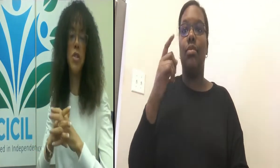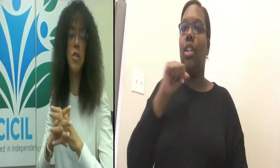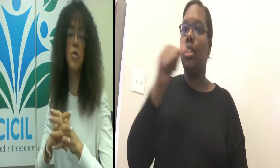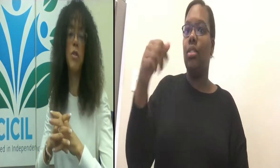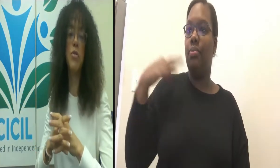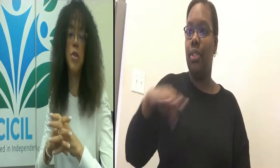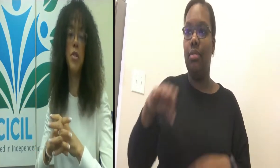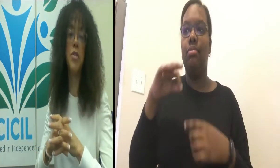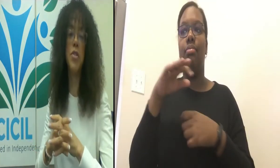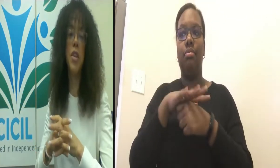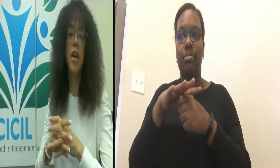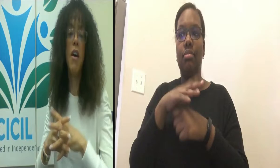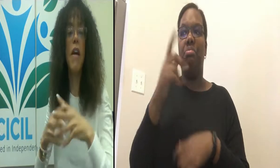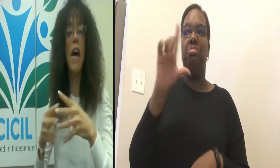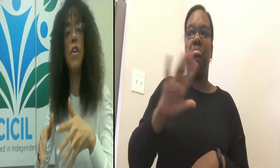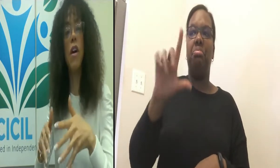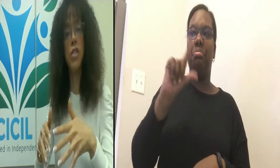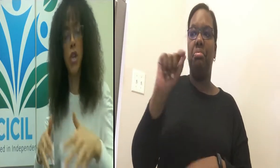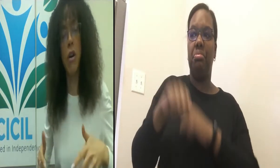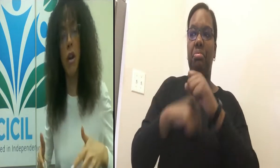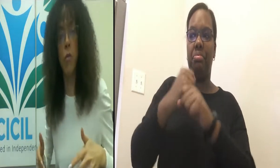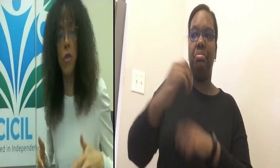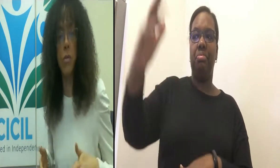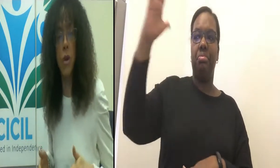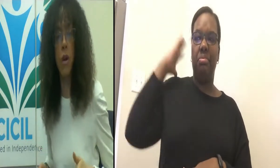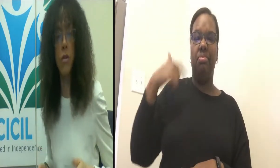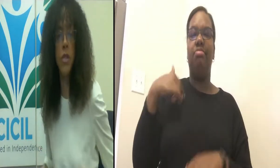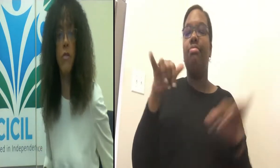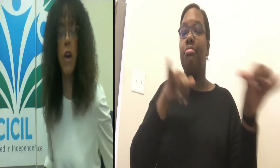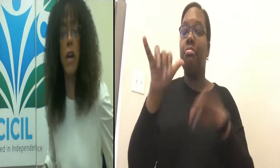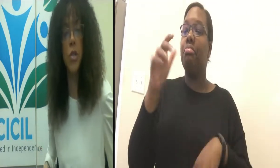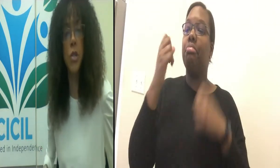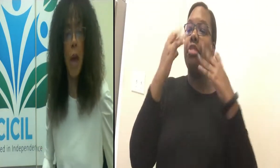treasurer for board of directors to this mix as well - a lot of these position